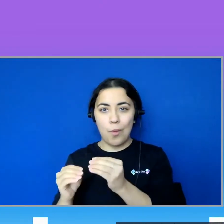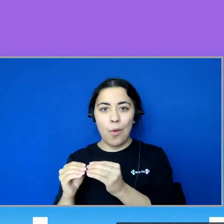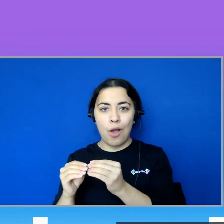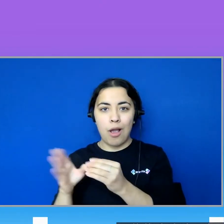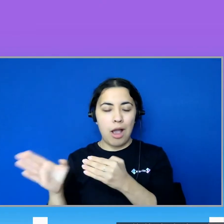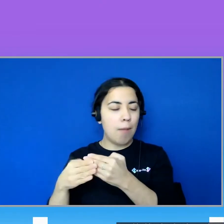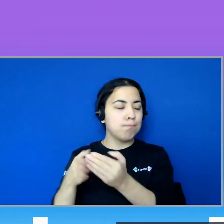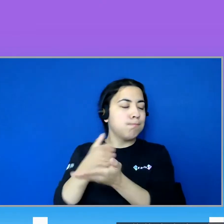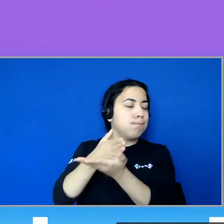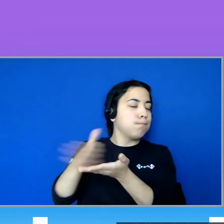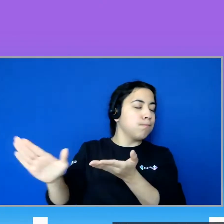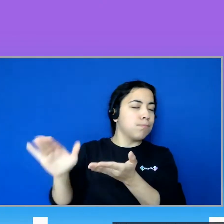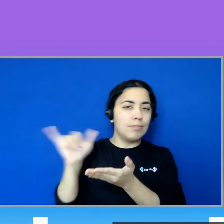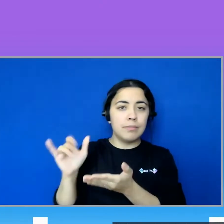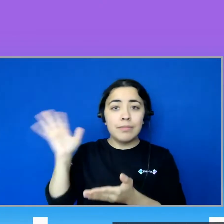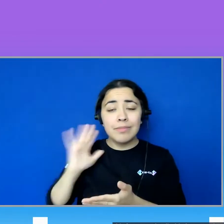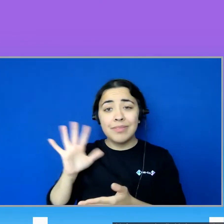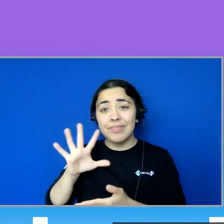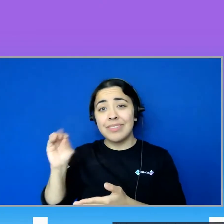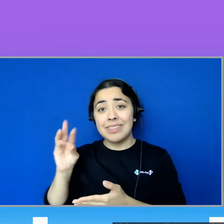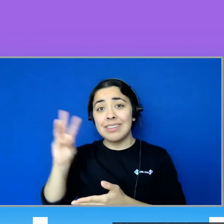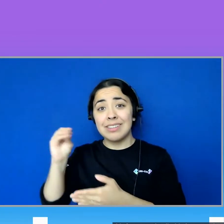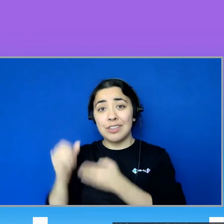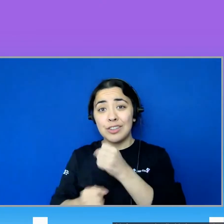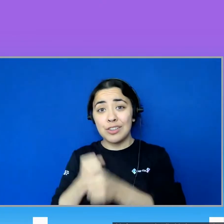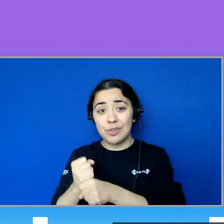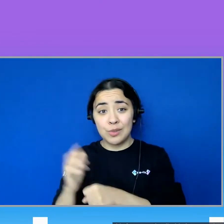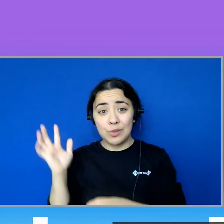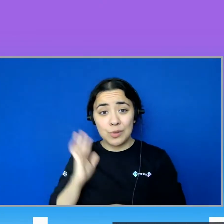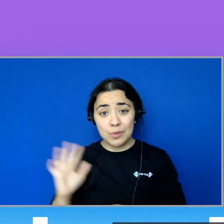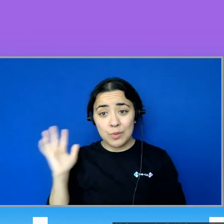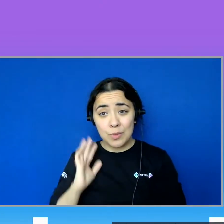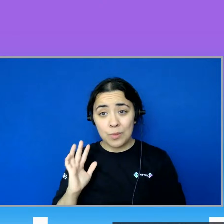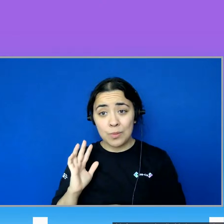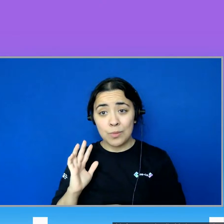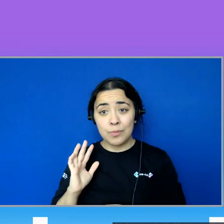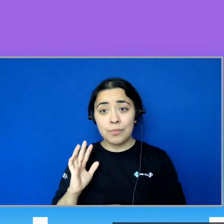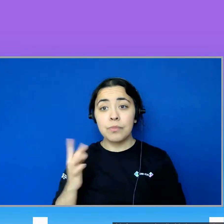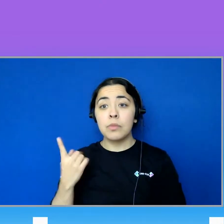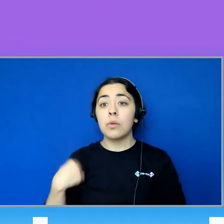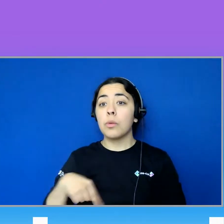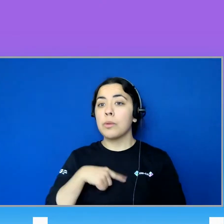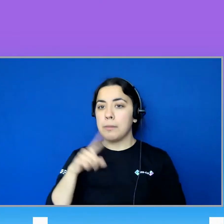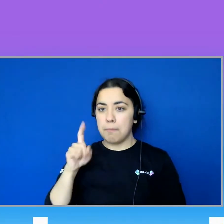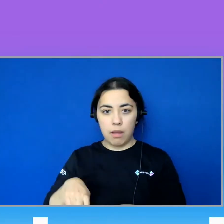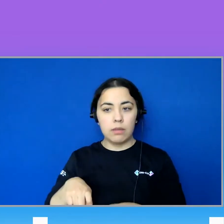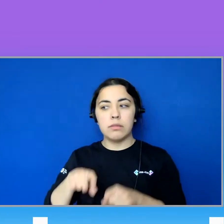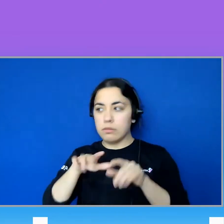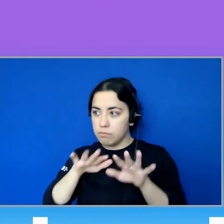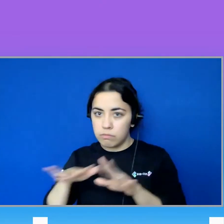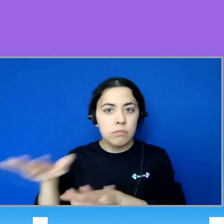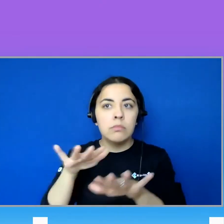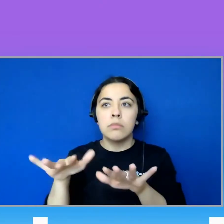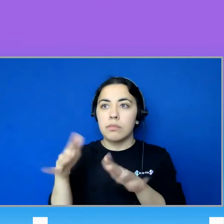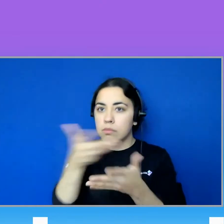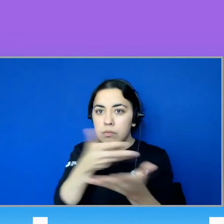way like it was 50 or 60 years